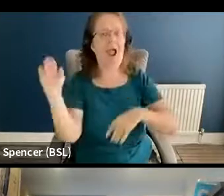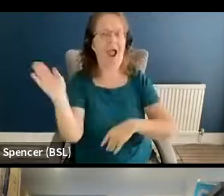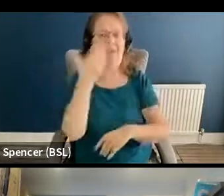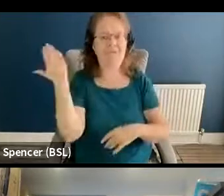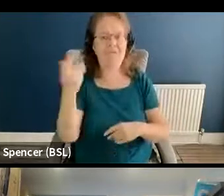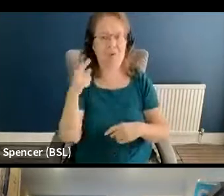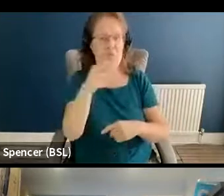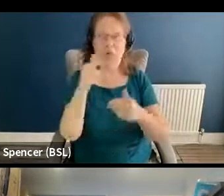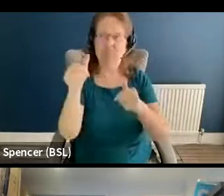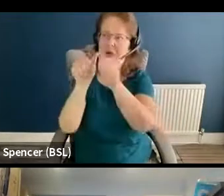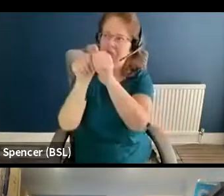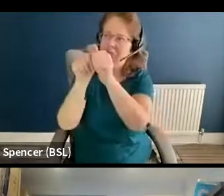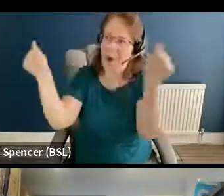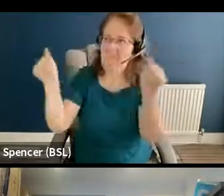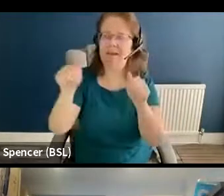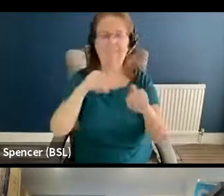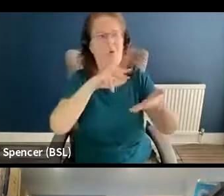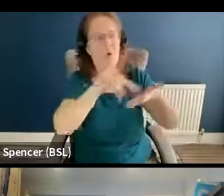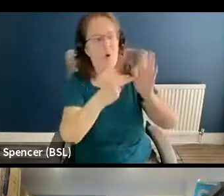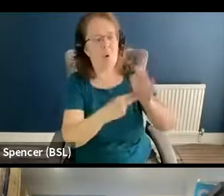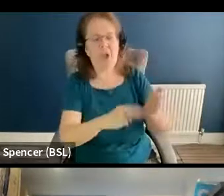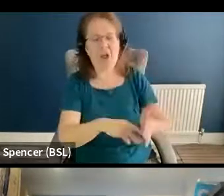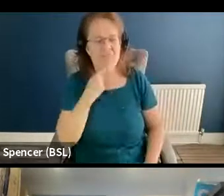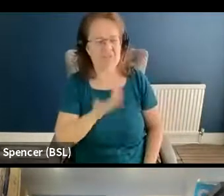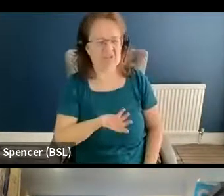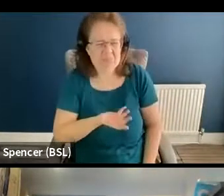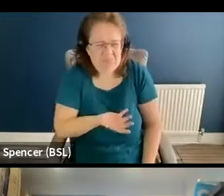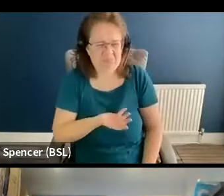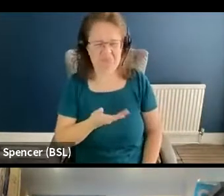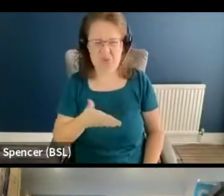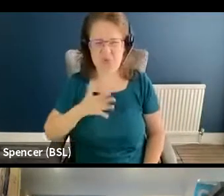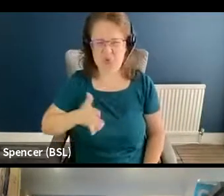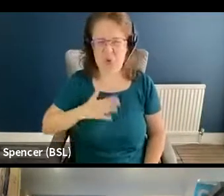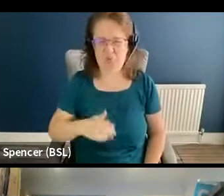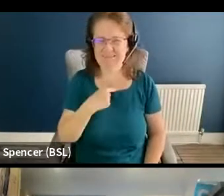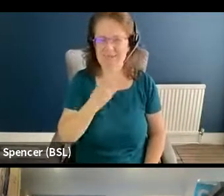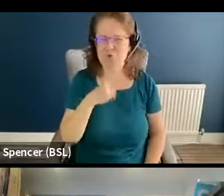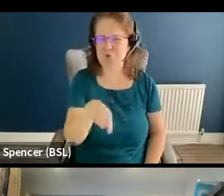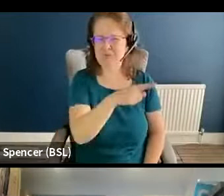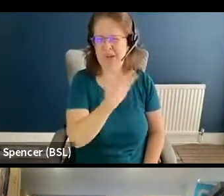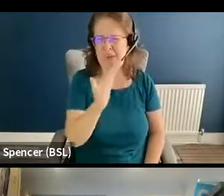organizations who just say, we don't need to do it because our users don't have accessibility needs.